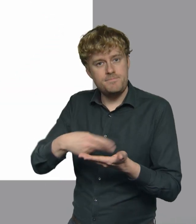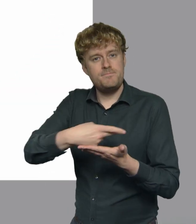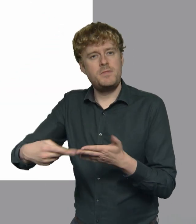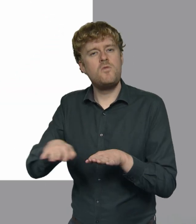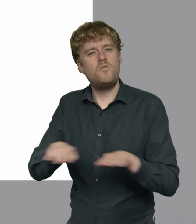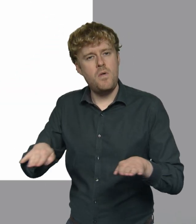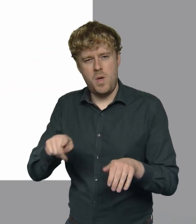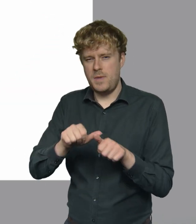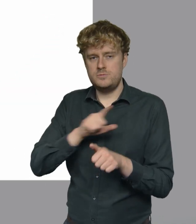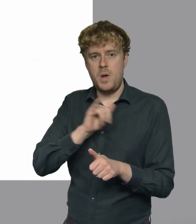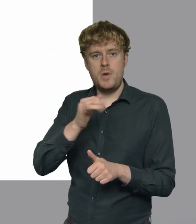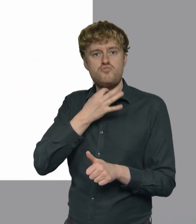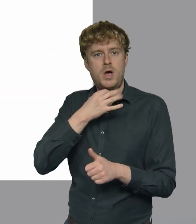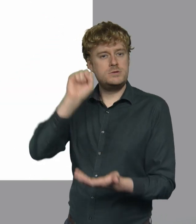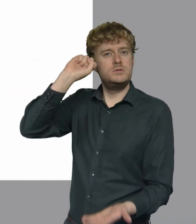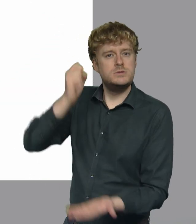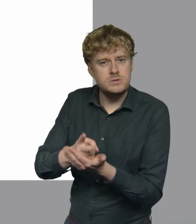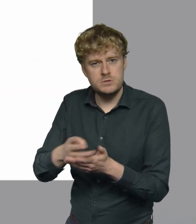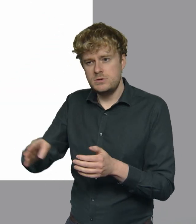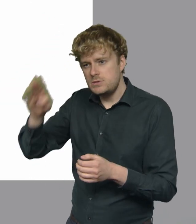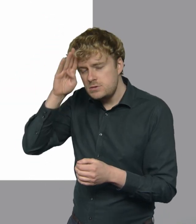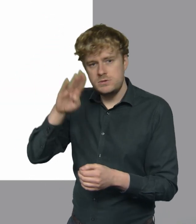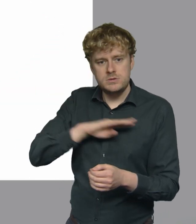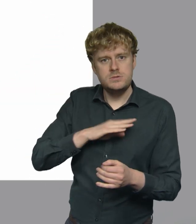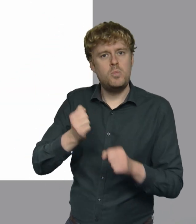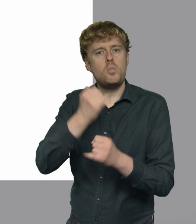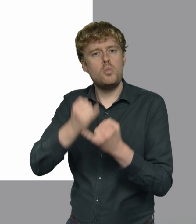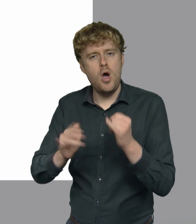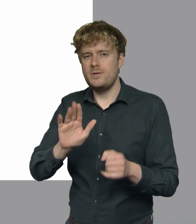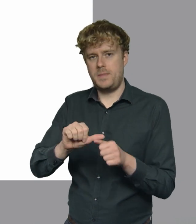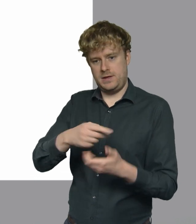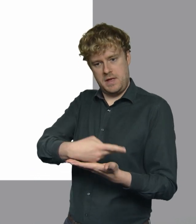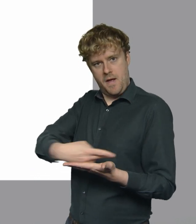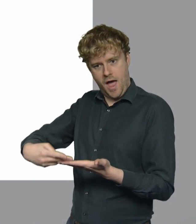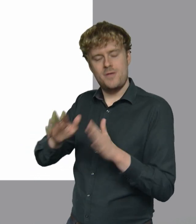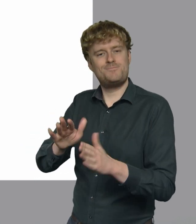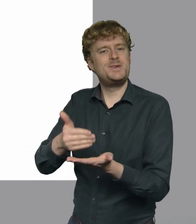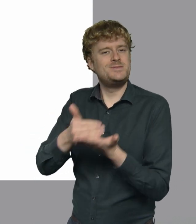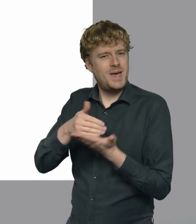The casualty will be safer laid on the floor in case they are at risk of fainting, which may cause further injuries.